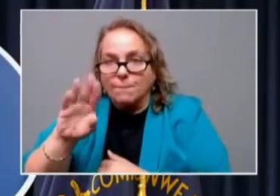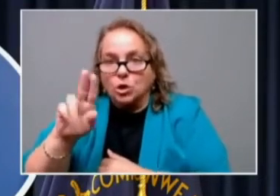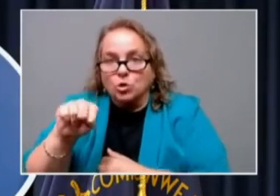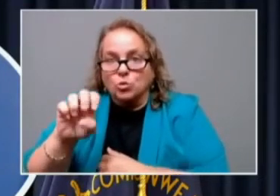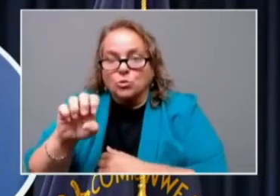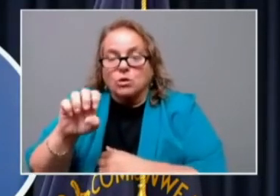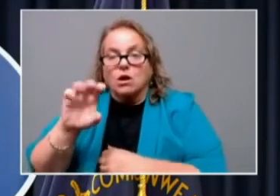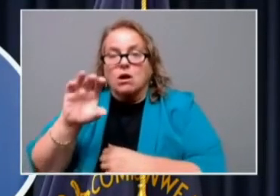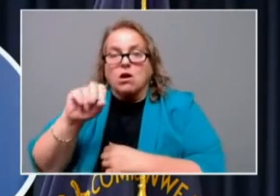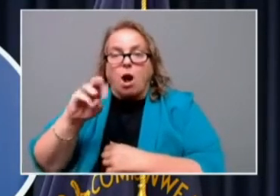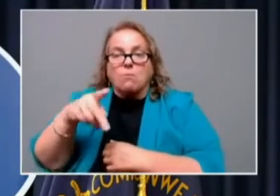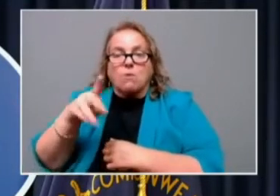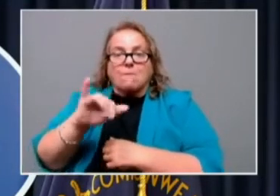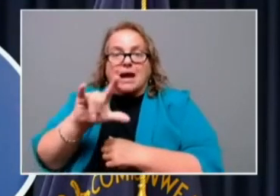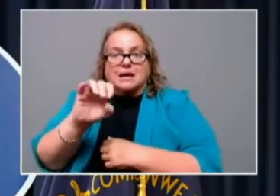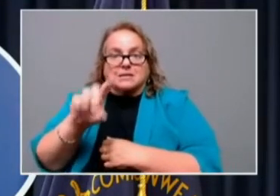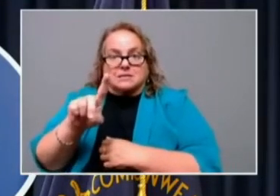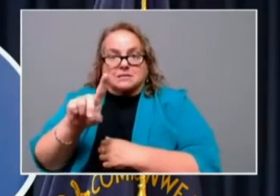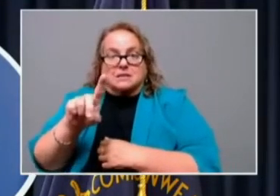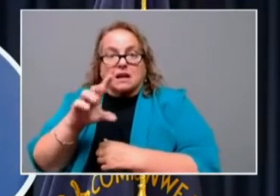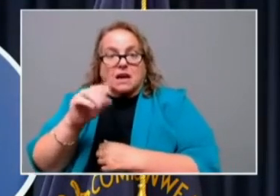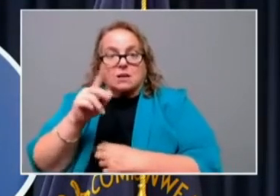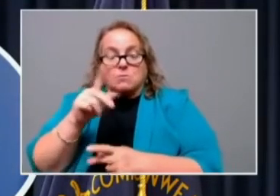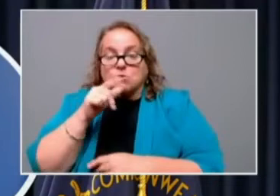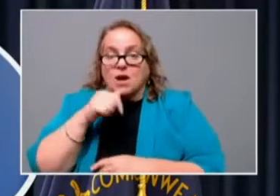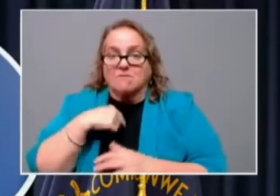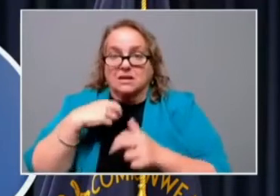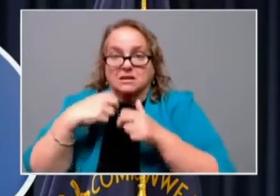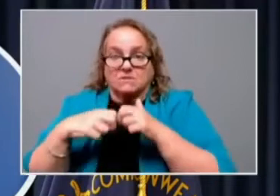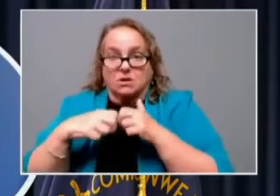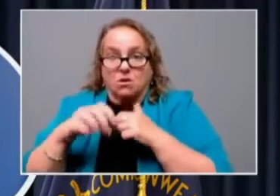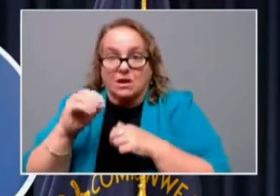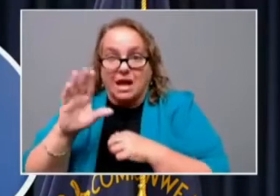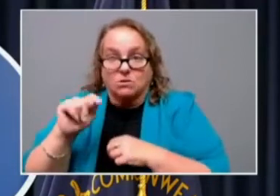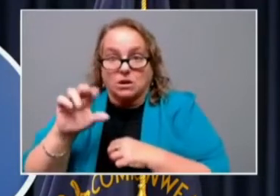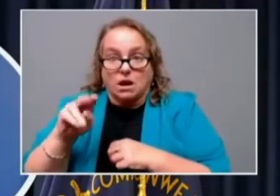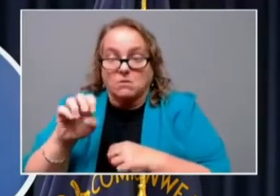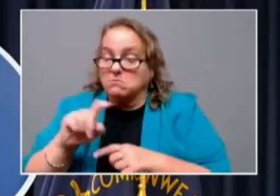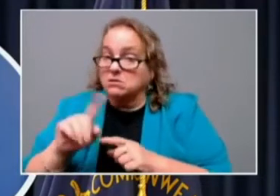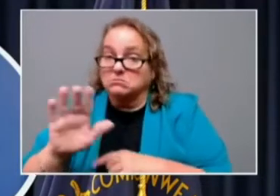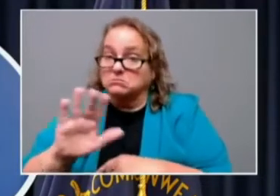difficult outcomes, but don't know, listen, if your unvaccinated, there's